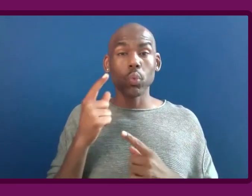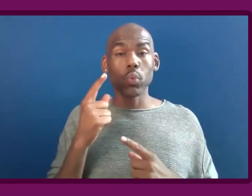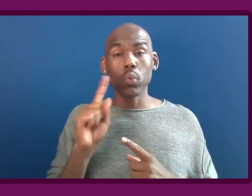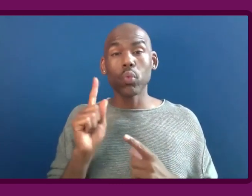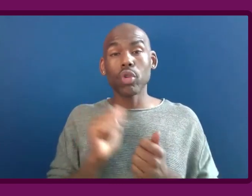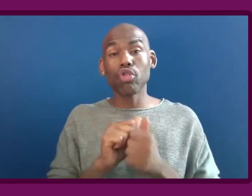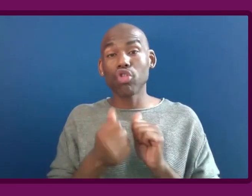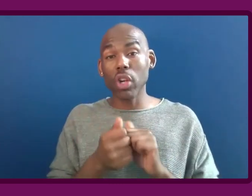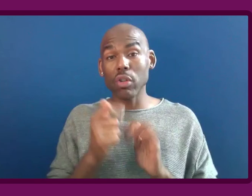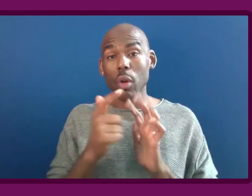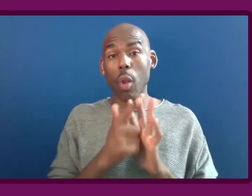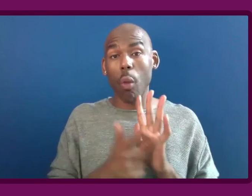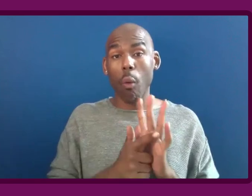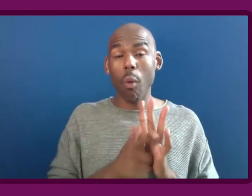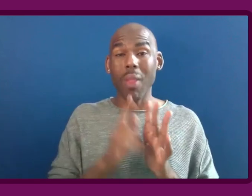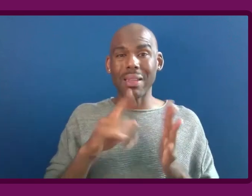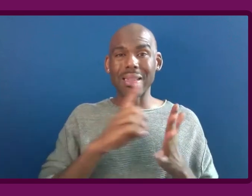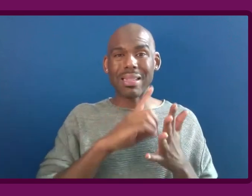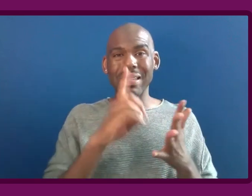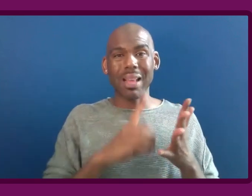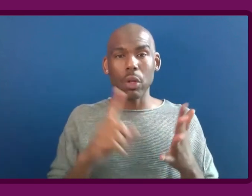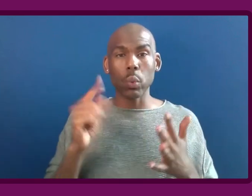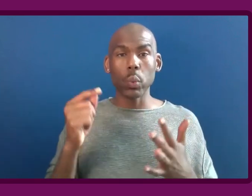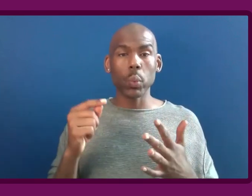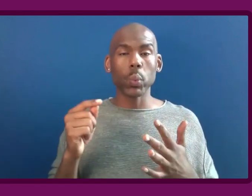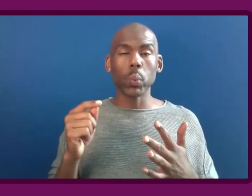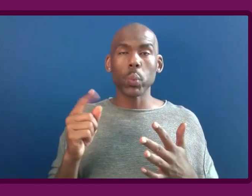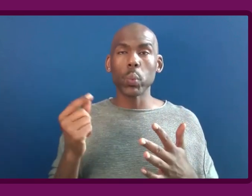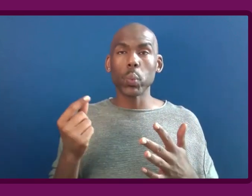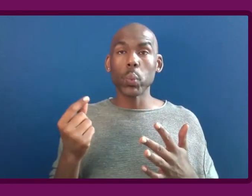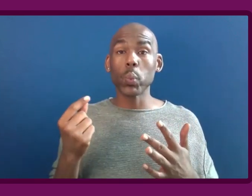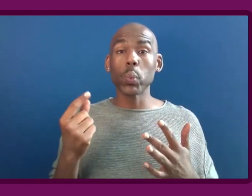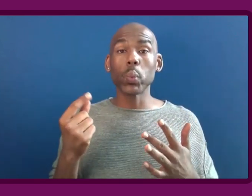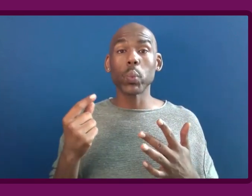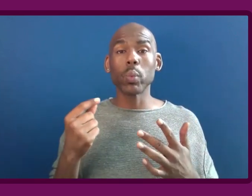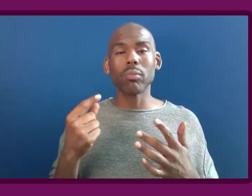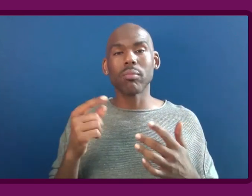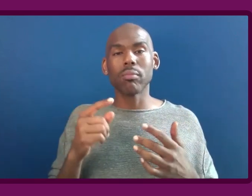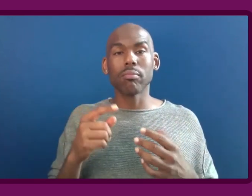pushing that forward, as an organization. At the same time, we're creating these different reports,